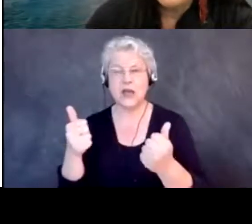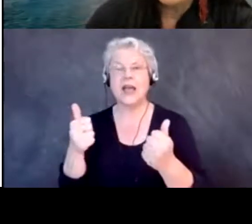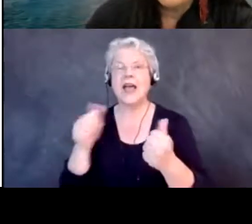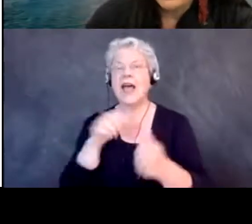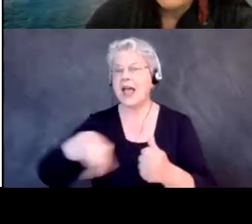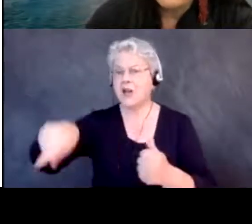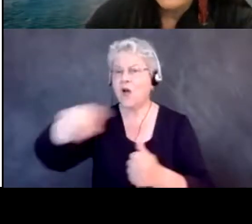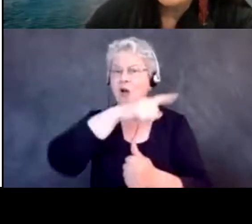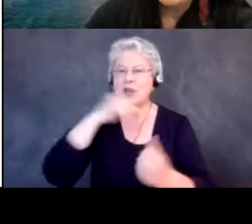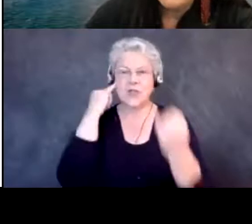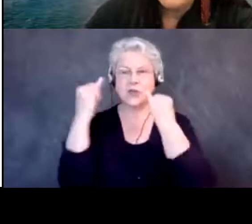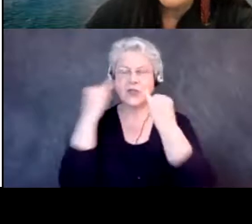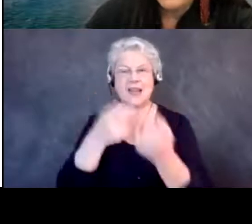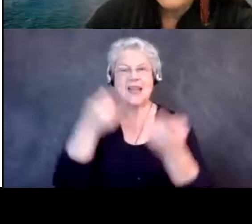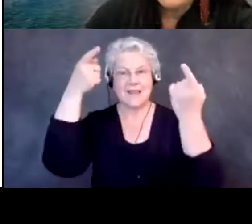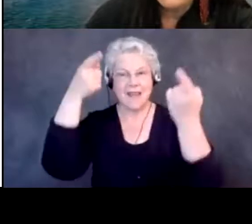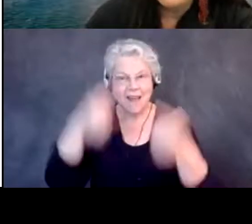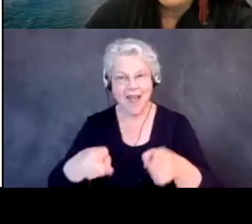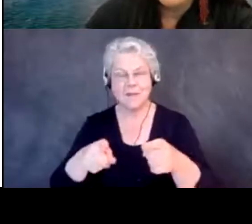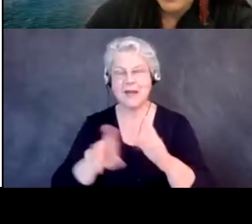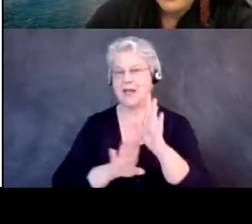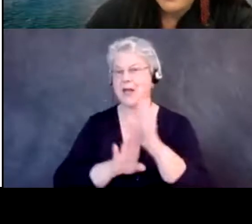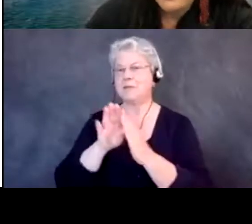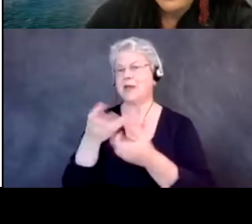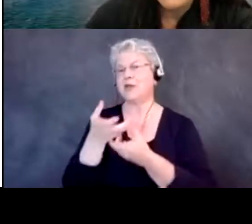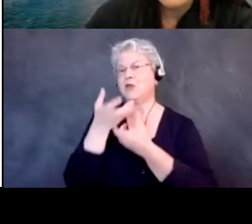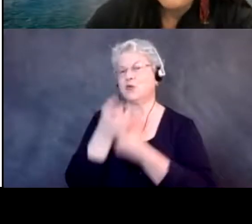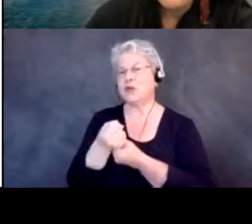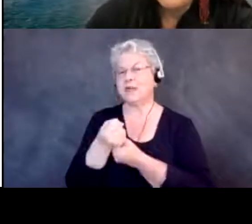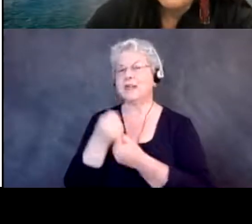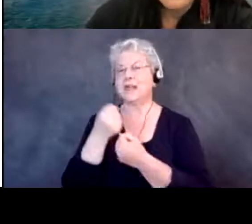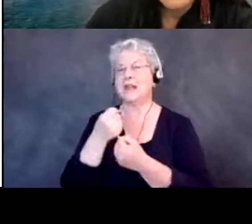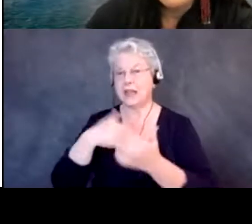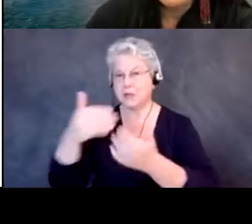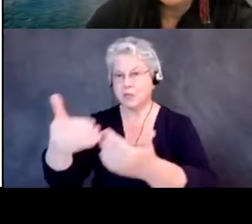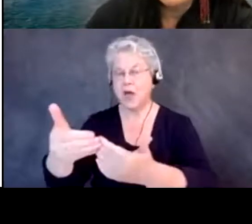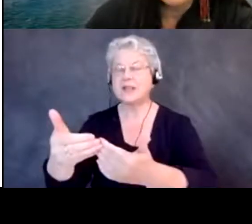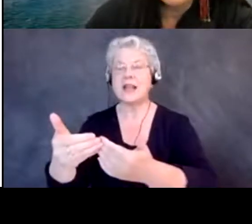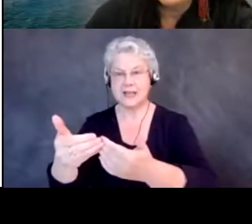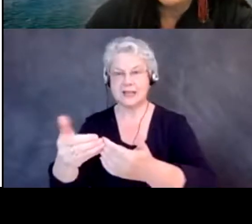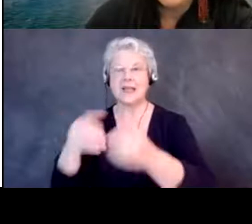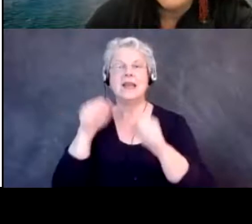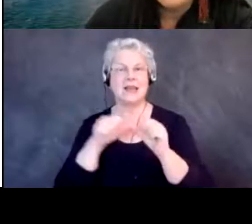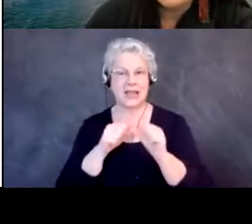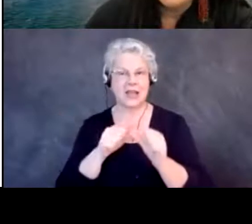fruition, it builds trust in the process and that process can continue to be used for other plans,